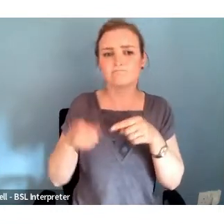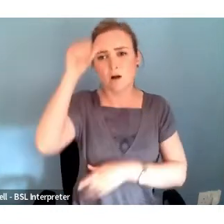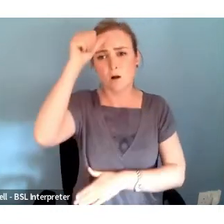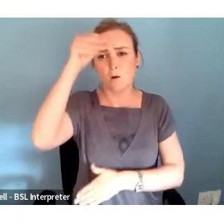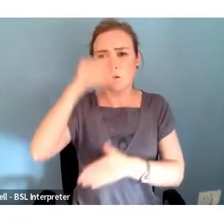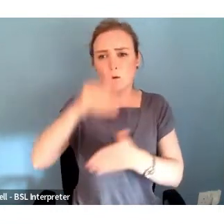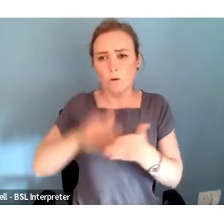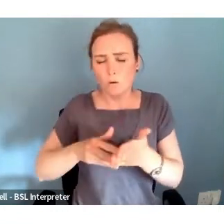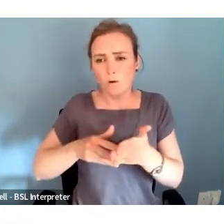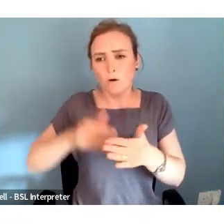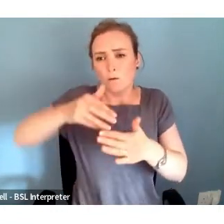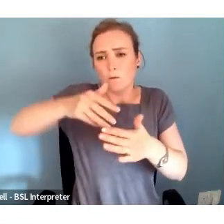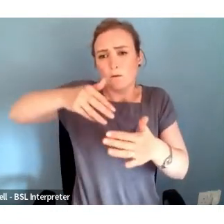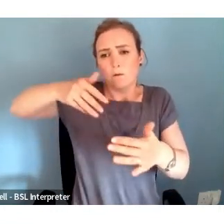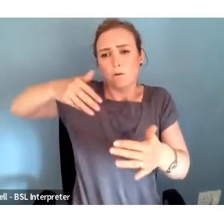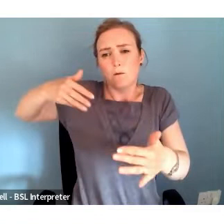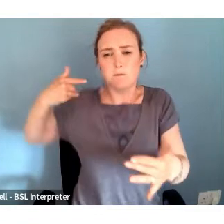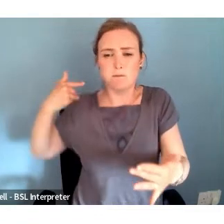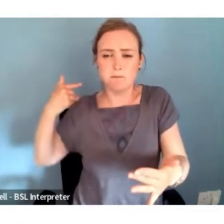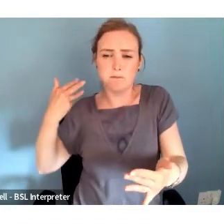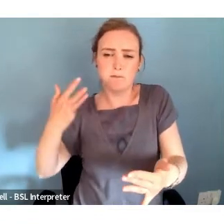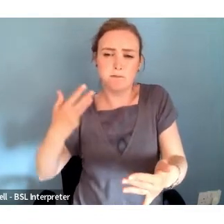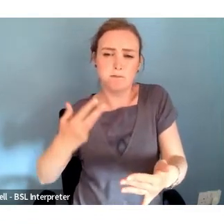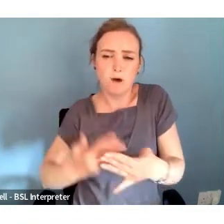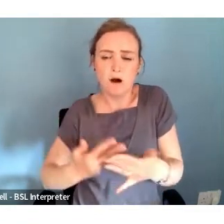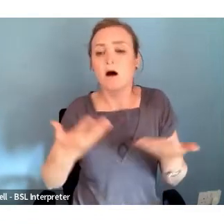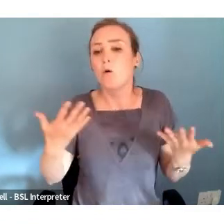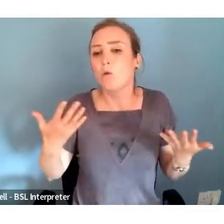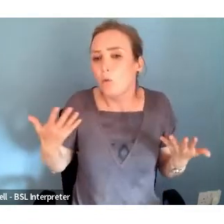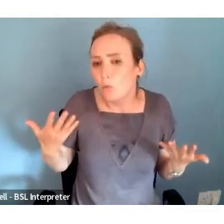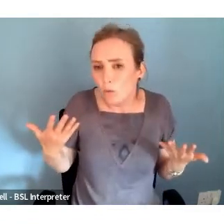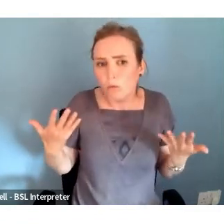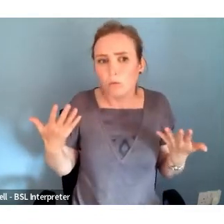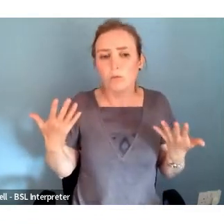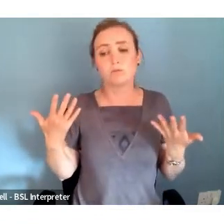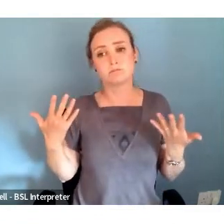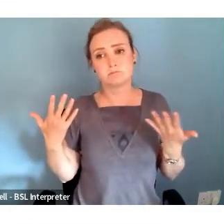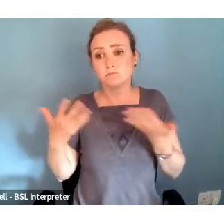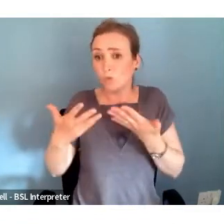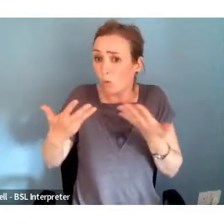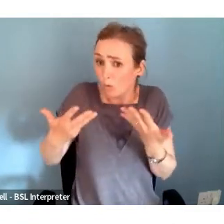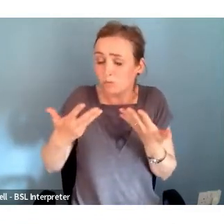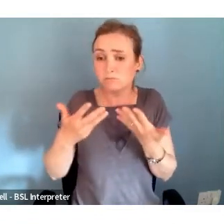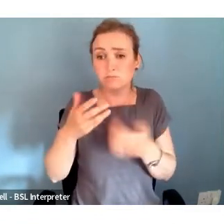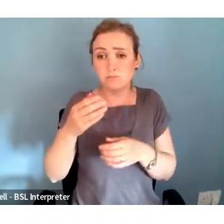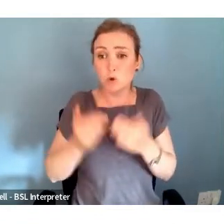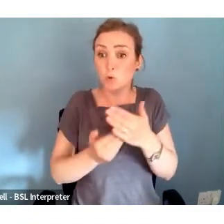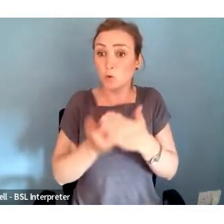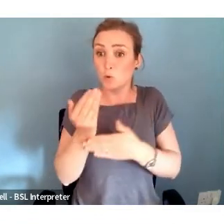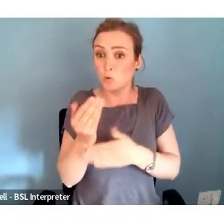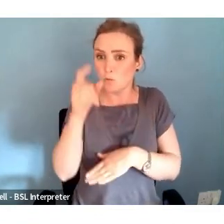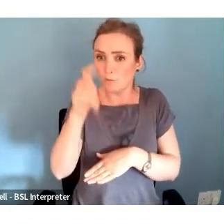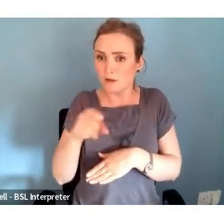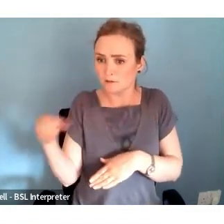the case or is it a role where you can bring someone in and actually train them in the things you need